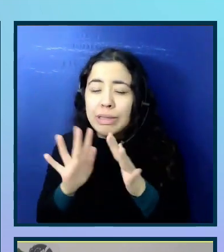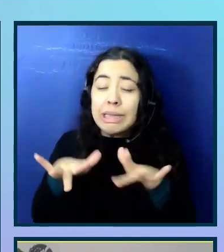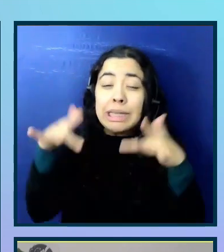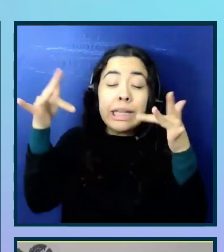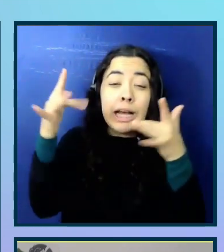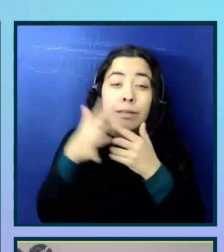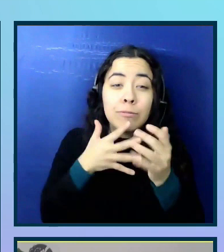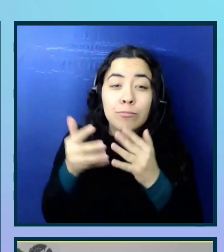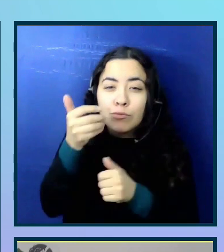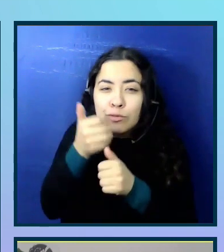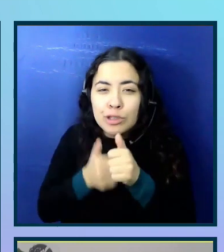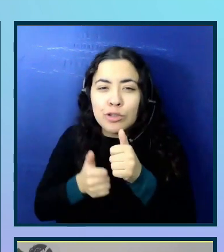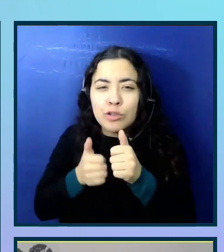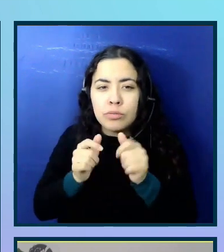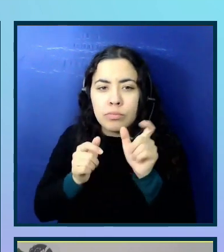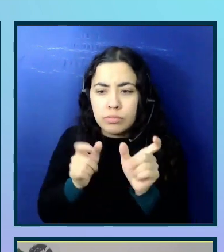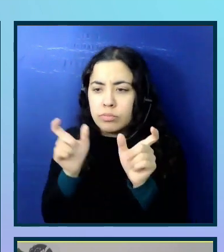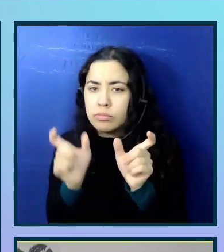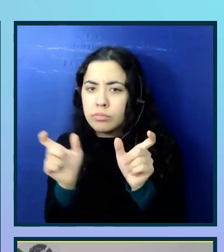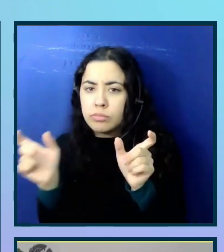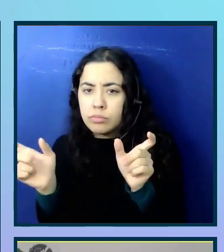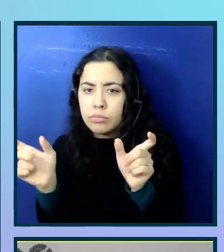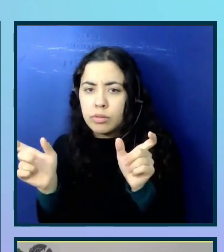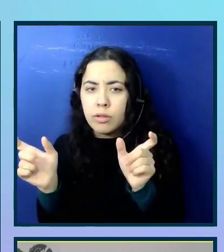I document what will happen if we match that color with a white background.